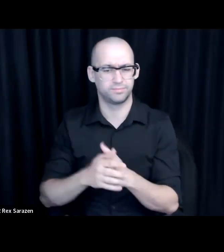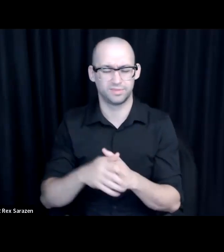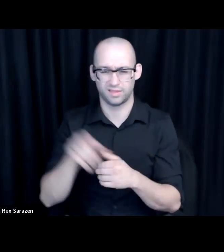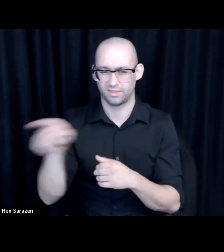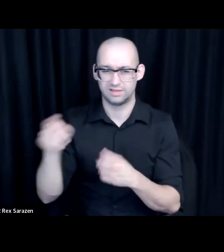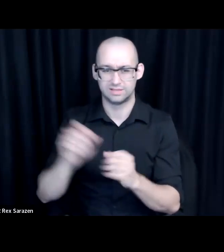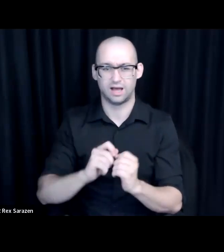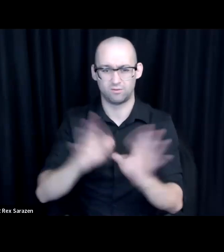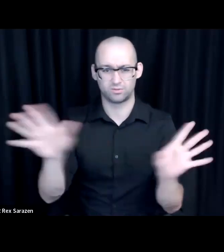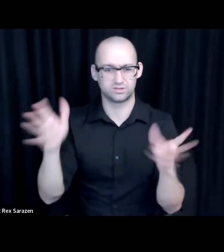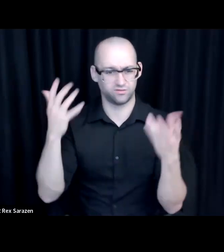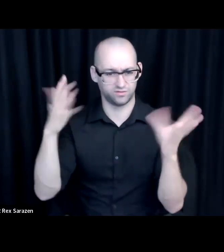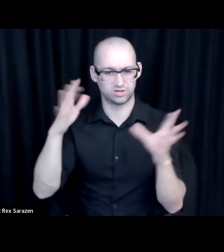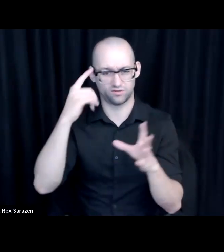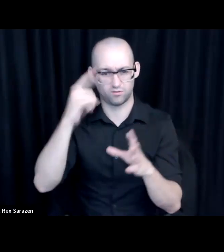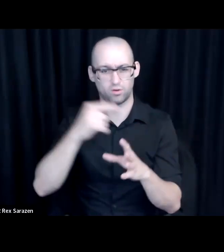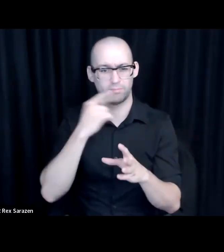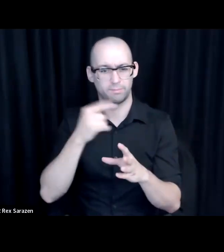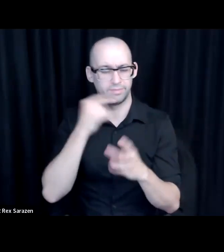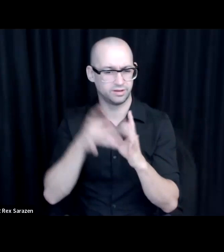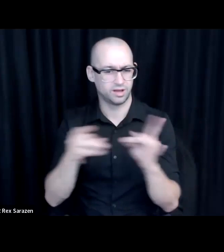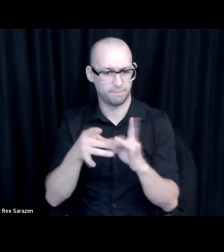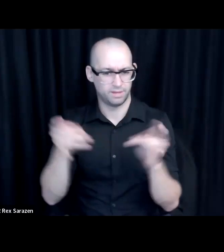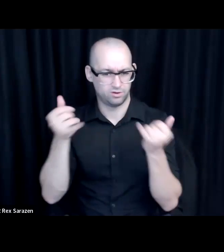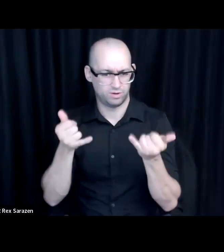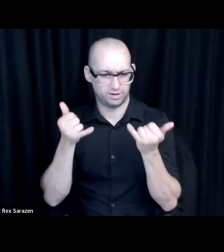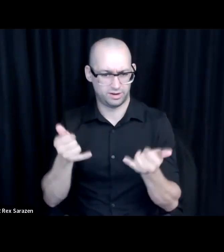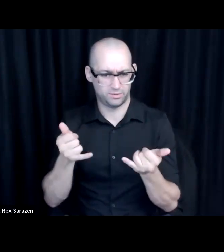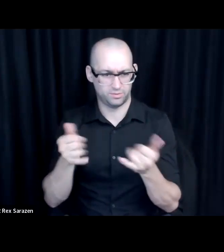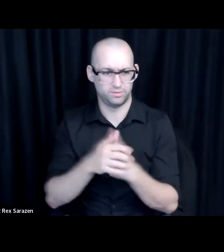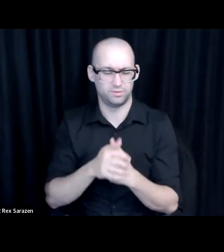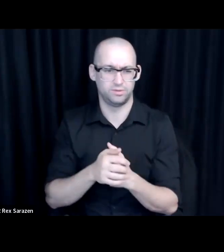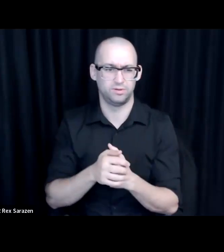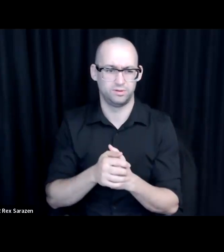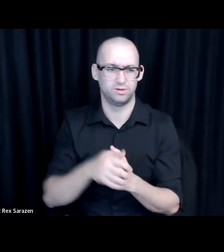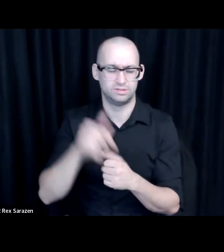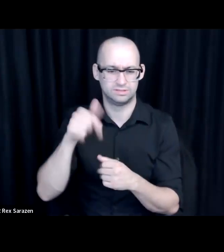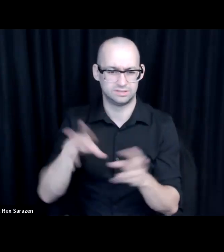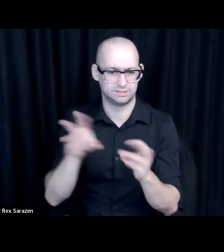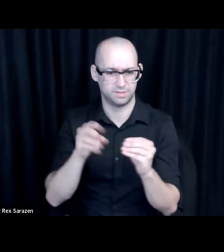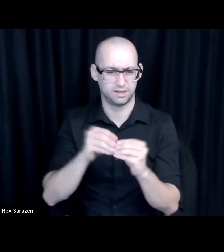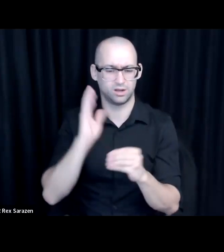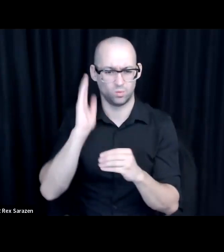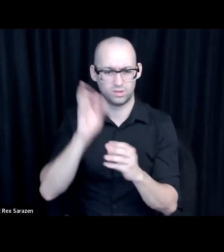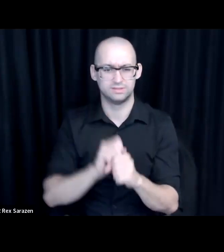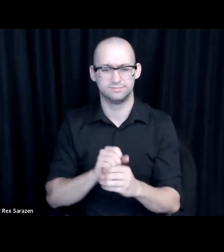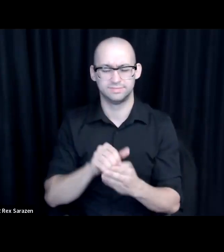so as follow up to this meeting, will be sending along some information and would definitely wanna